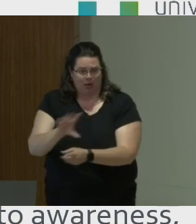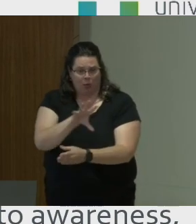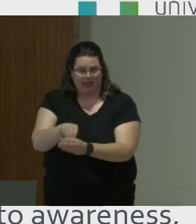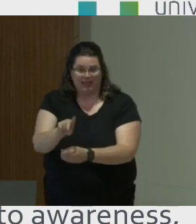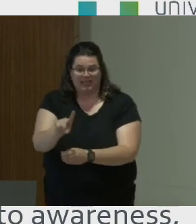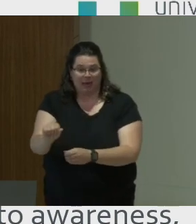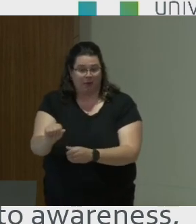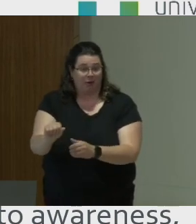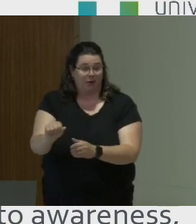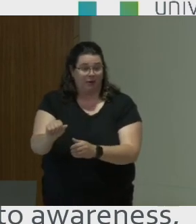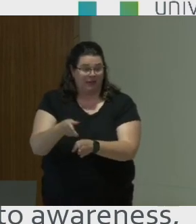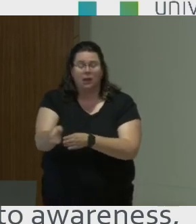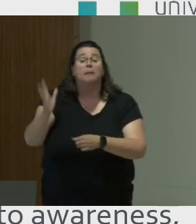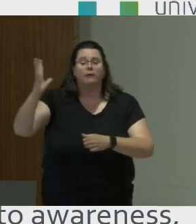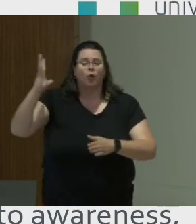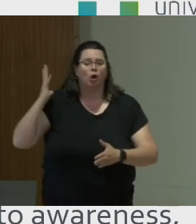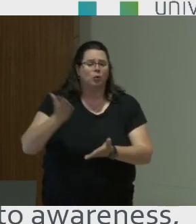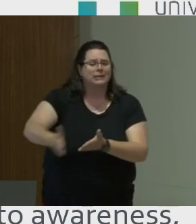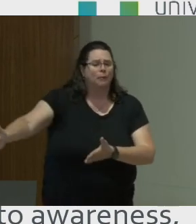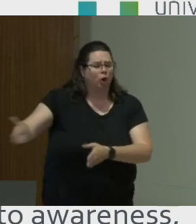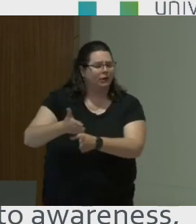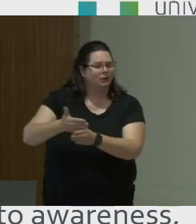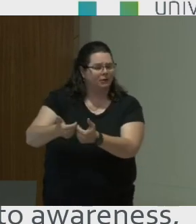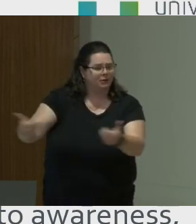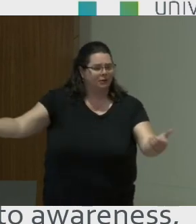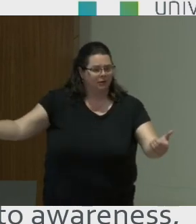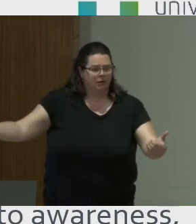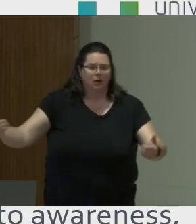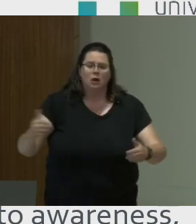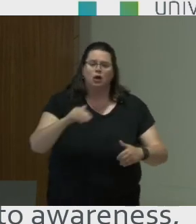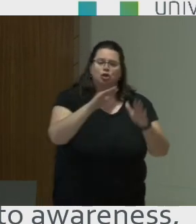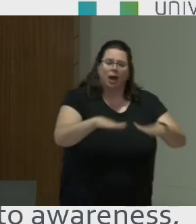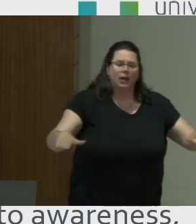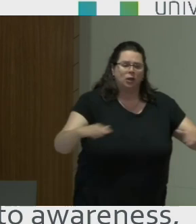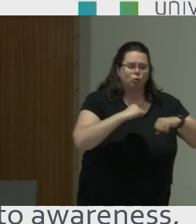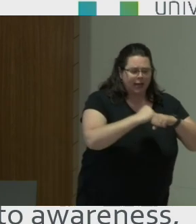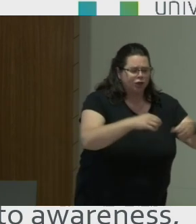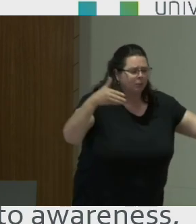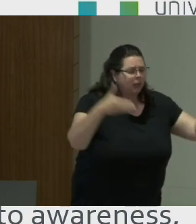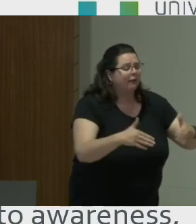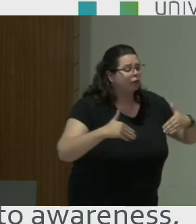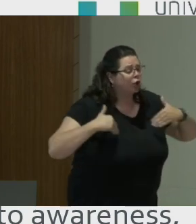was separate and child protection measures only applied for the youth institutions with